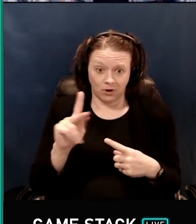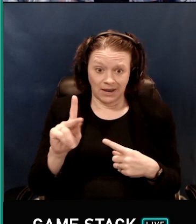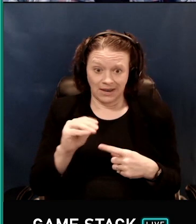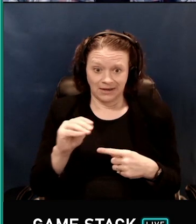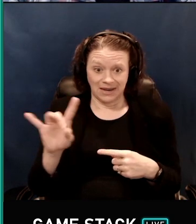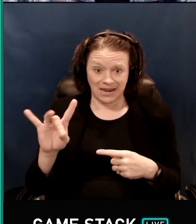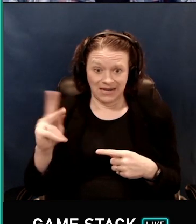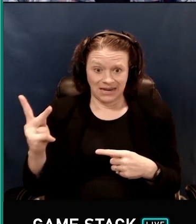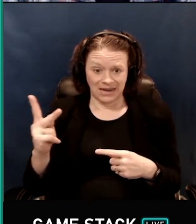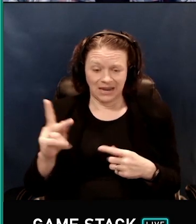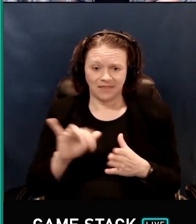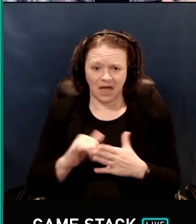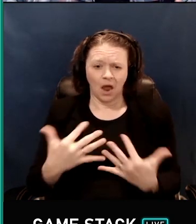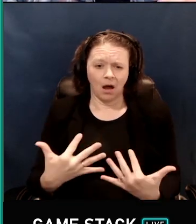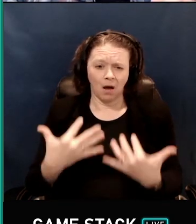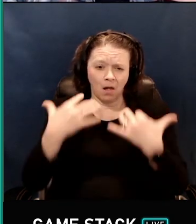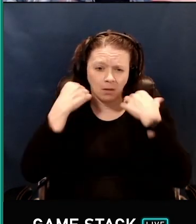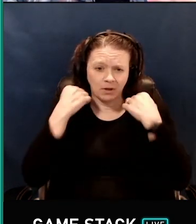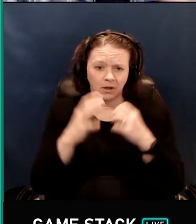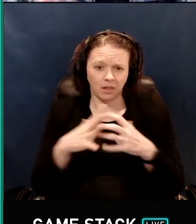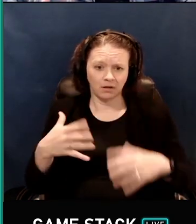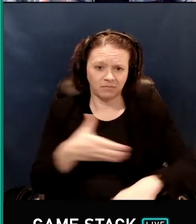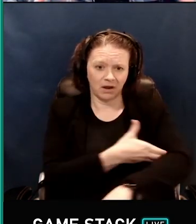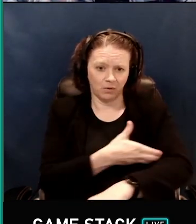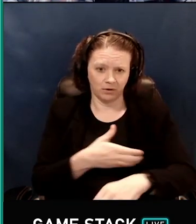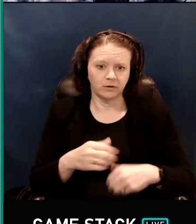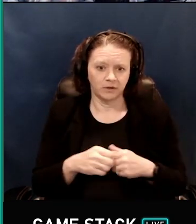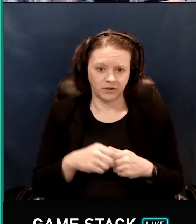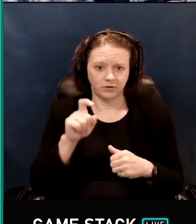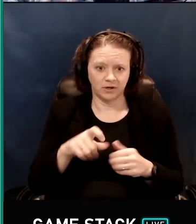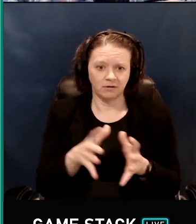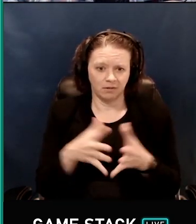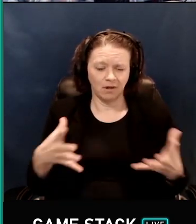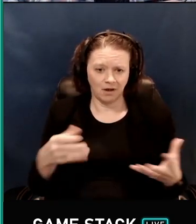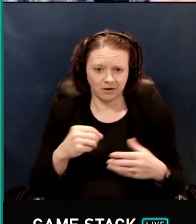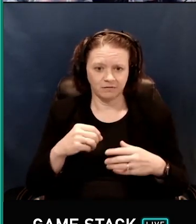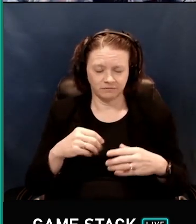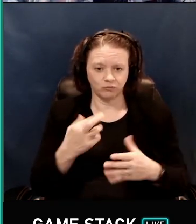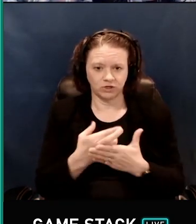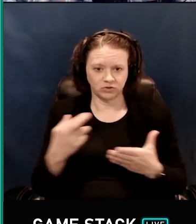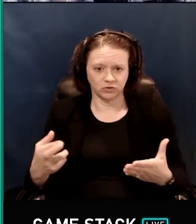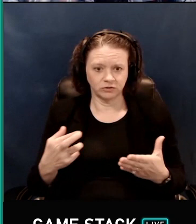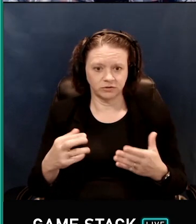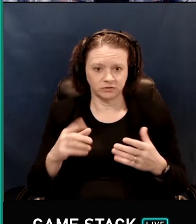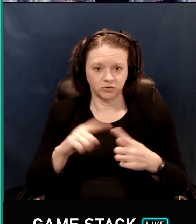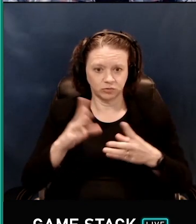future 8K. You actually need a lot of resources to supply that experience.